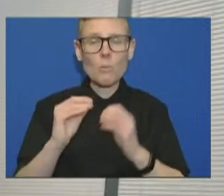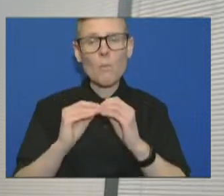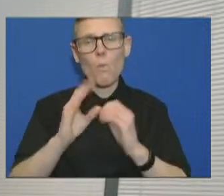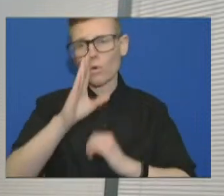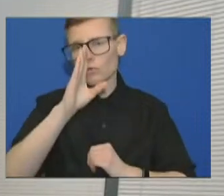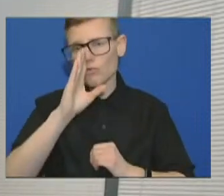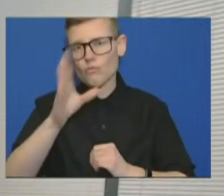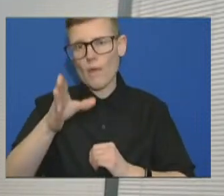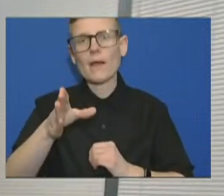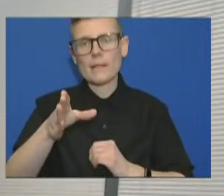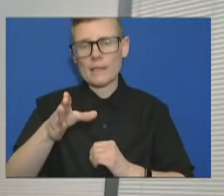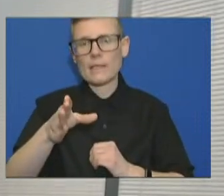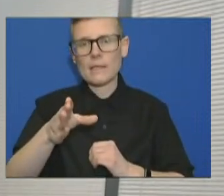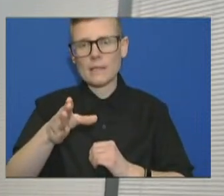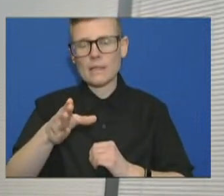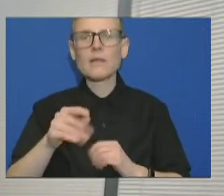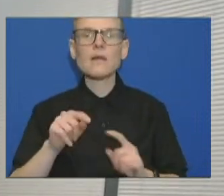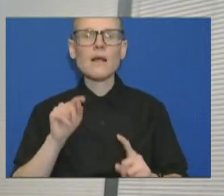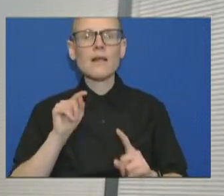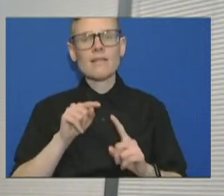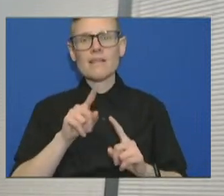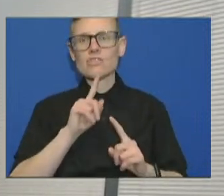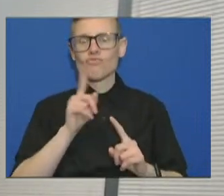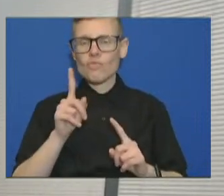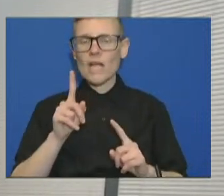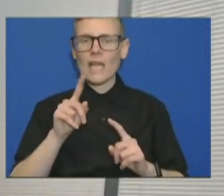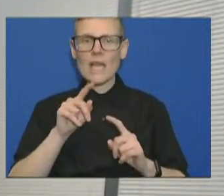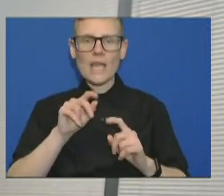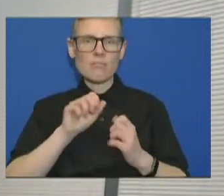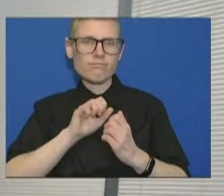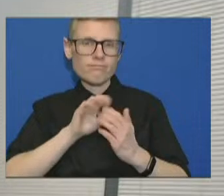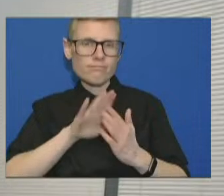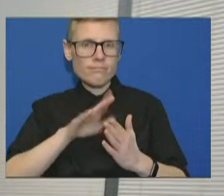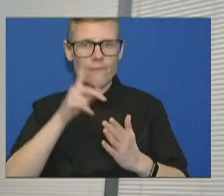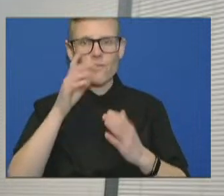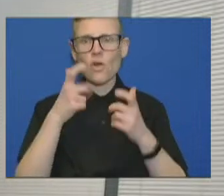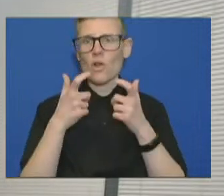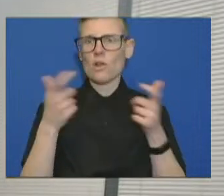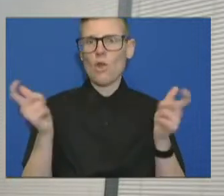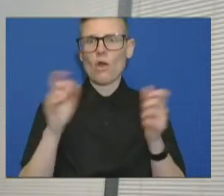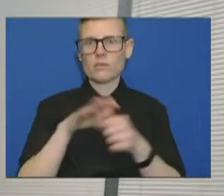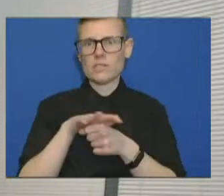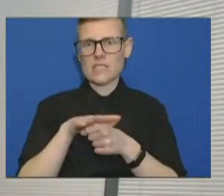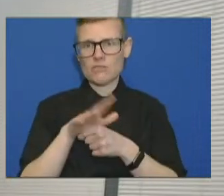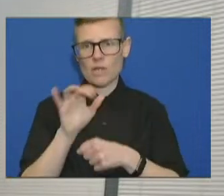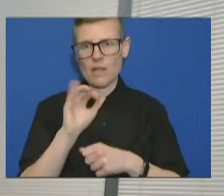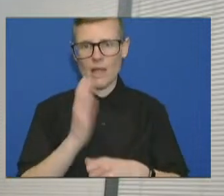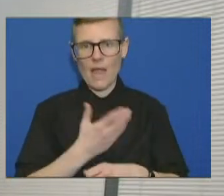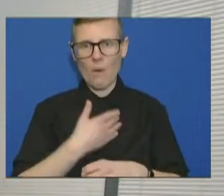might be able to serve schools a little bit more directly, and